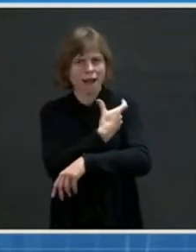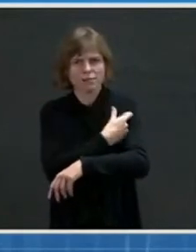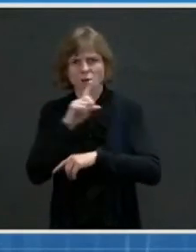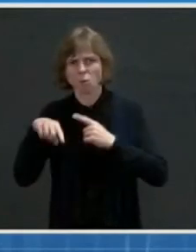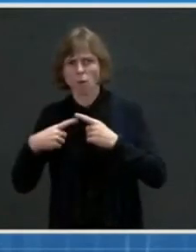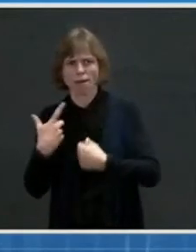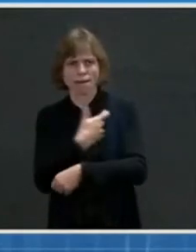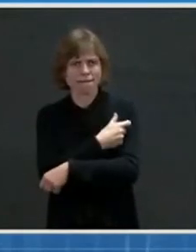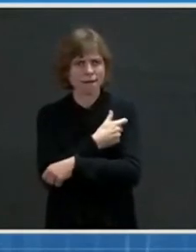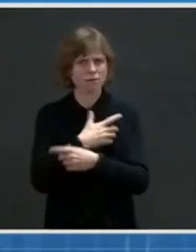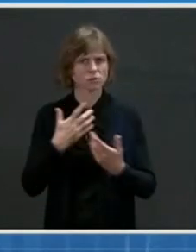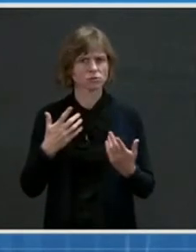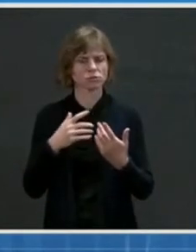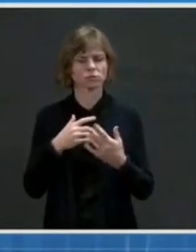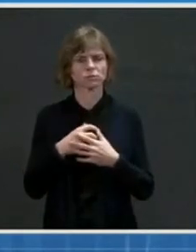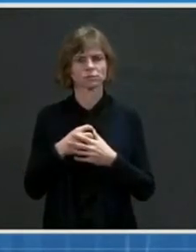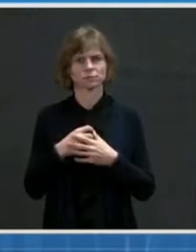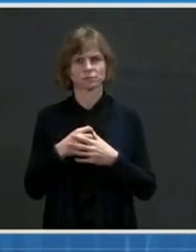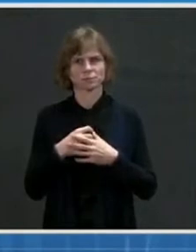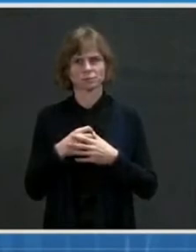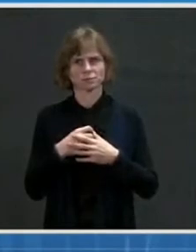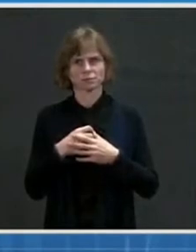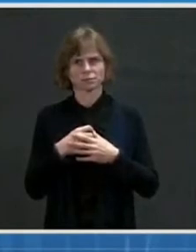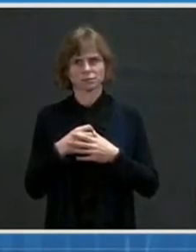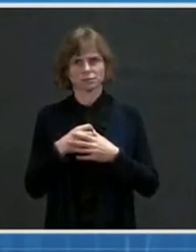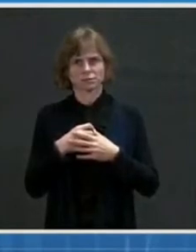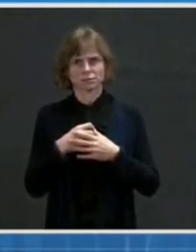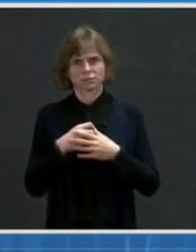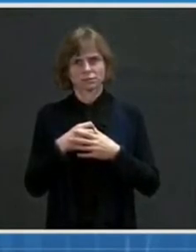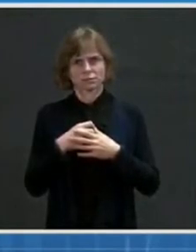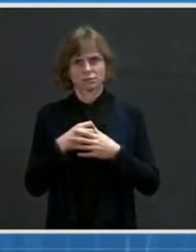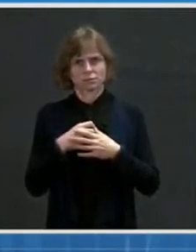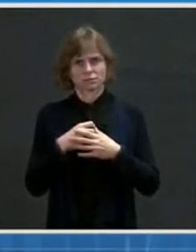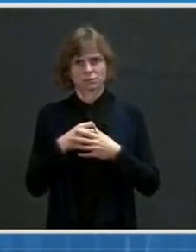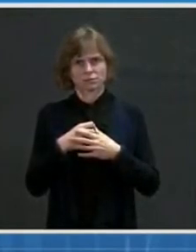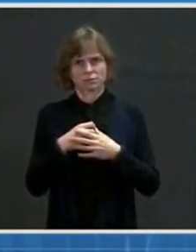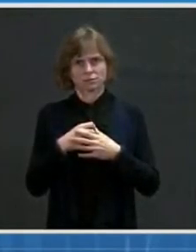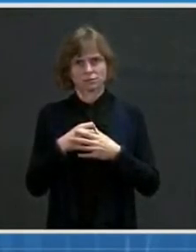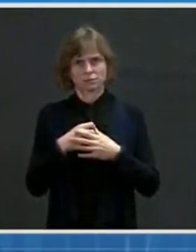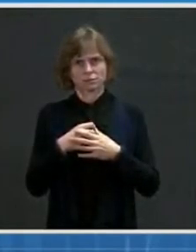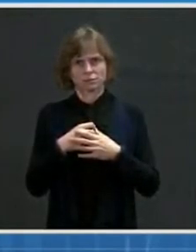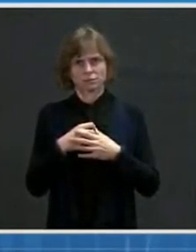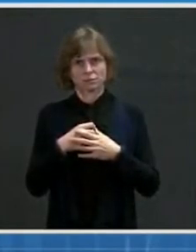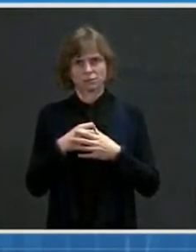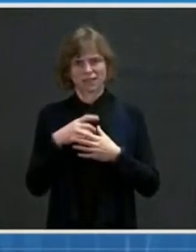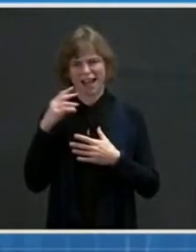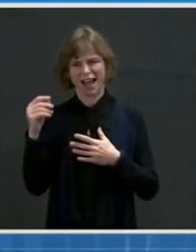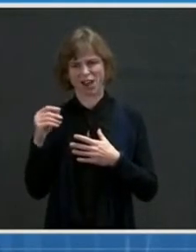TRUMP ADMINISTRATION REGARDING